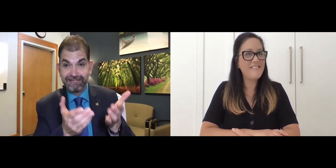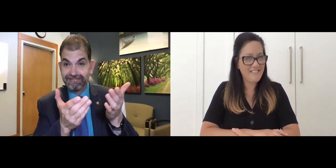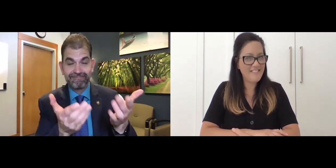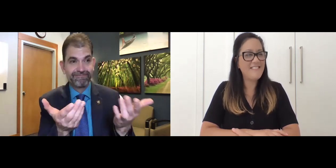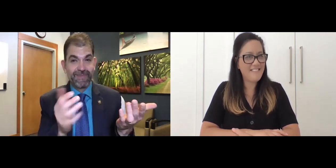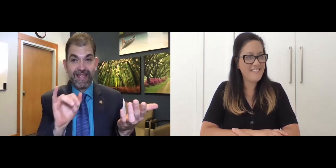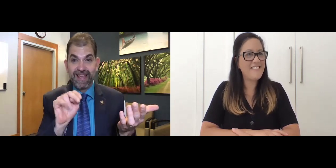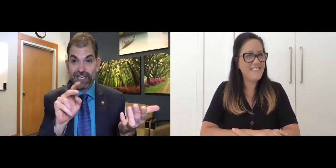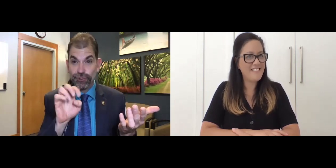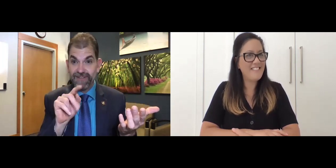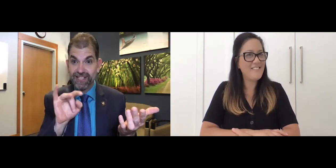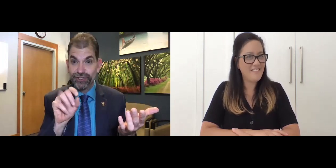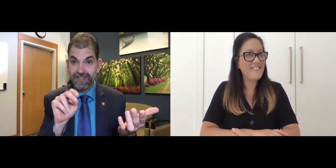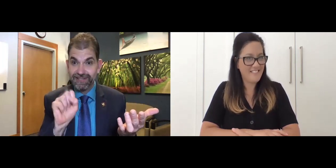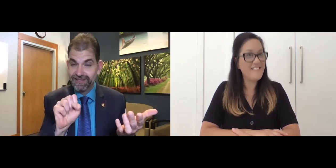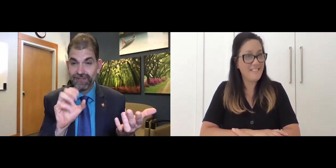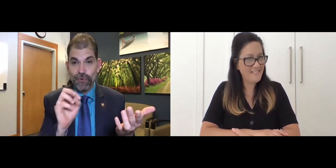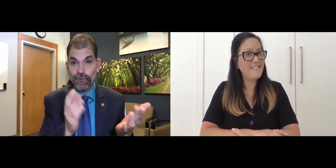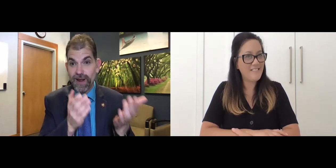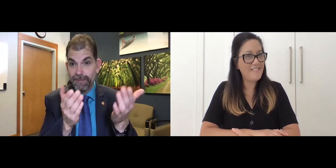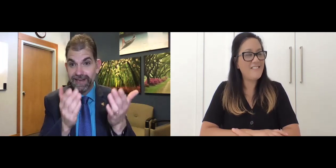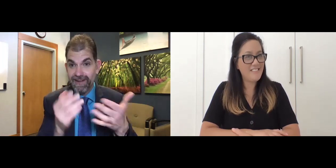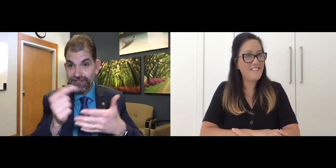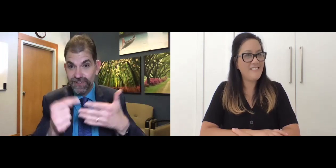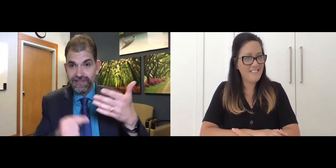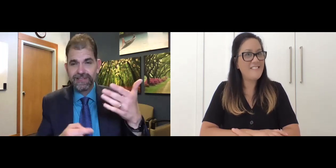You end up in the end producing a report of your results